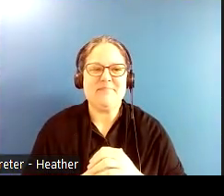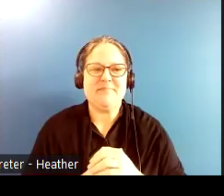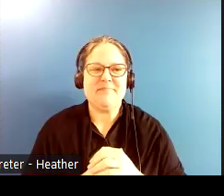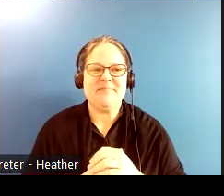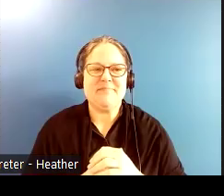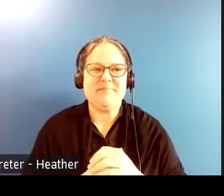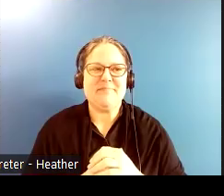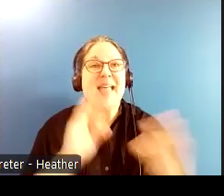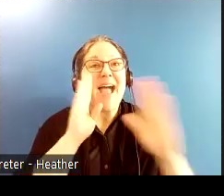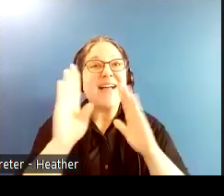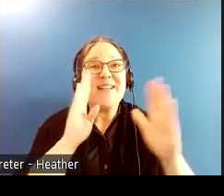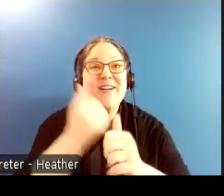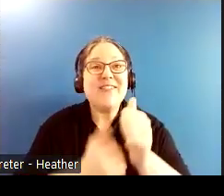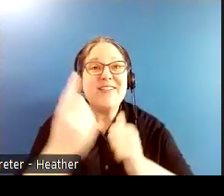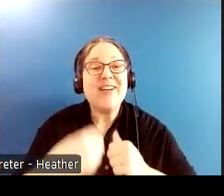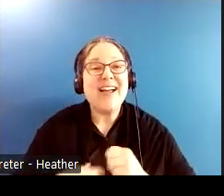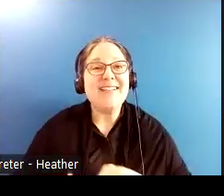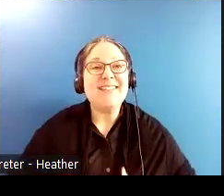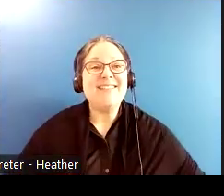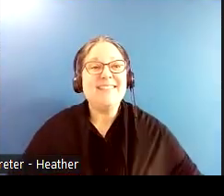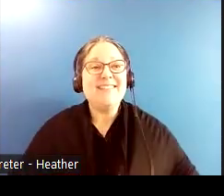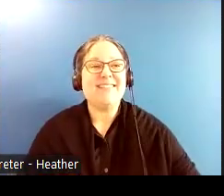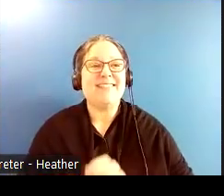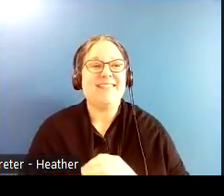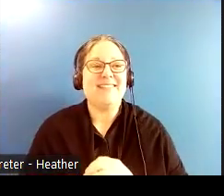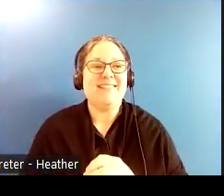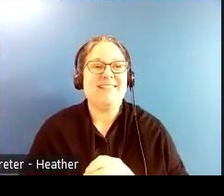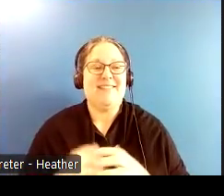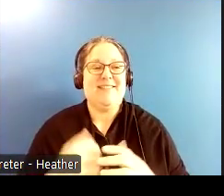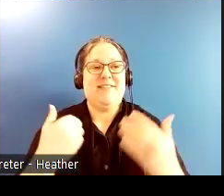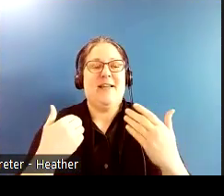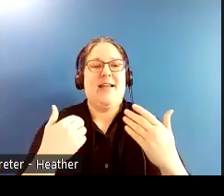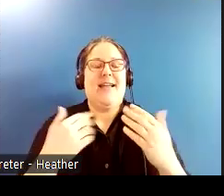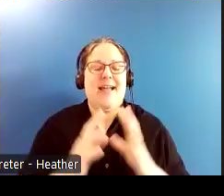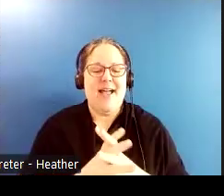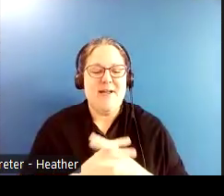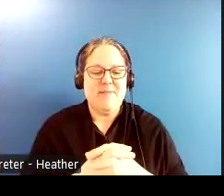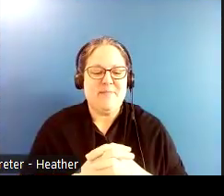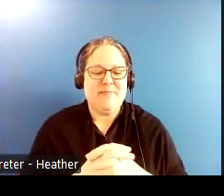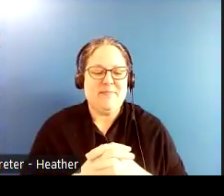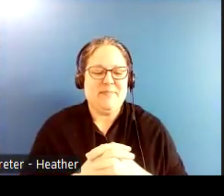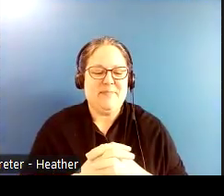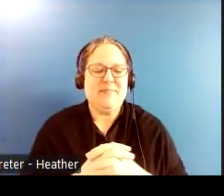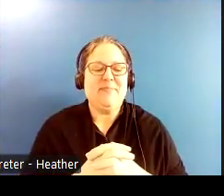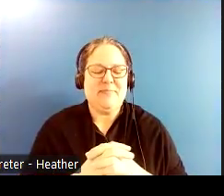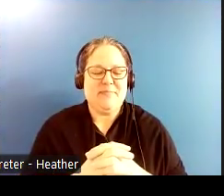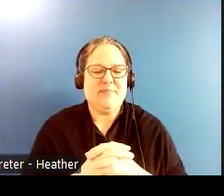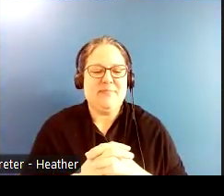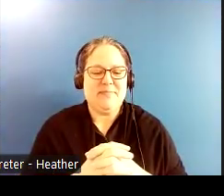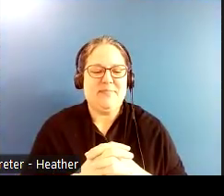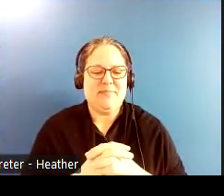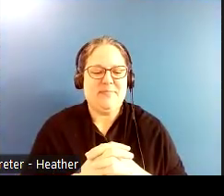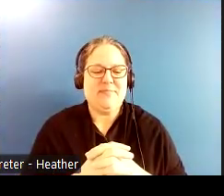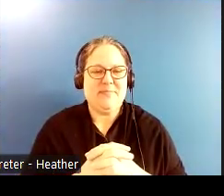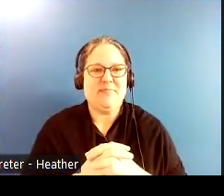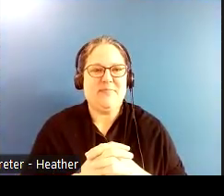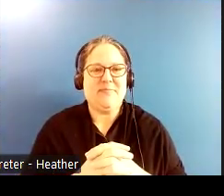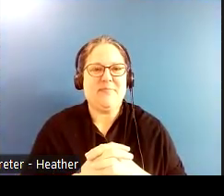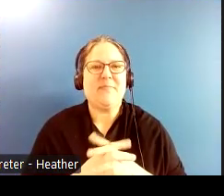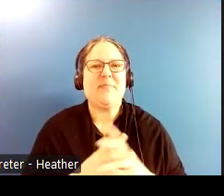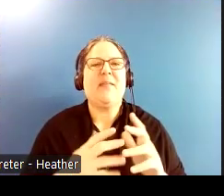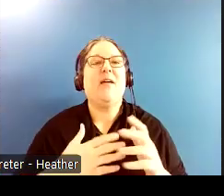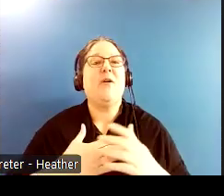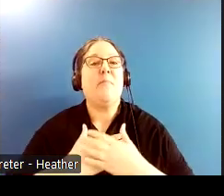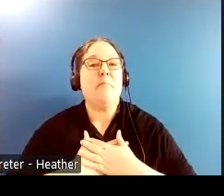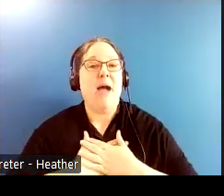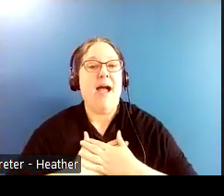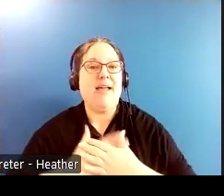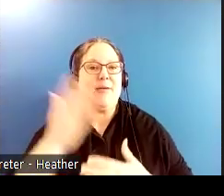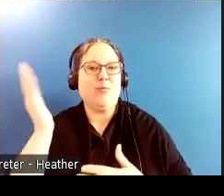Hello everyone. Um, so I'm I'm told that uh one of my bigger presentation deficits is like going